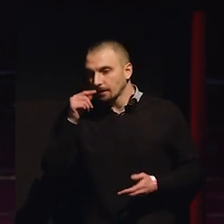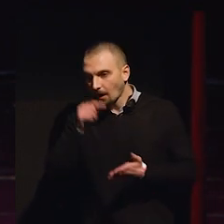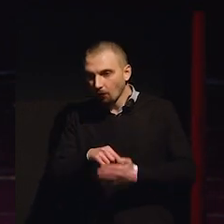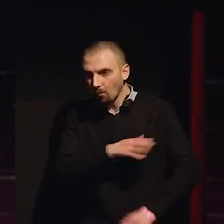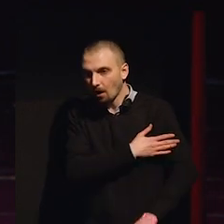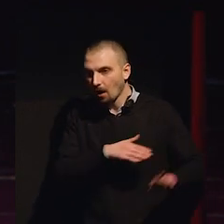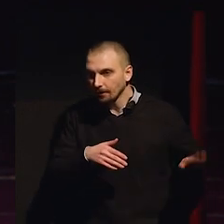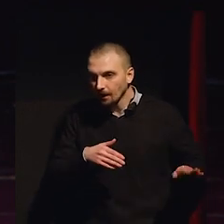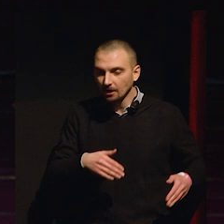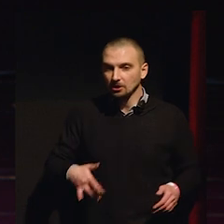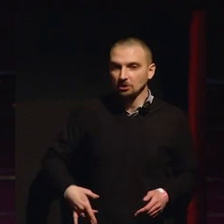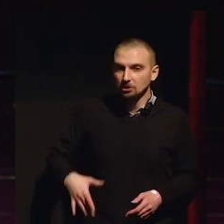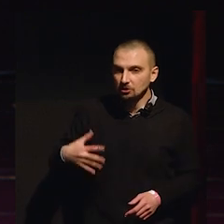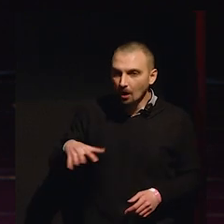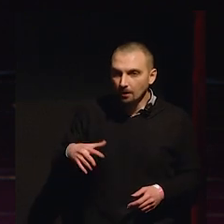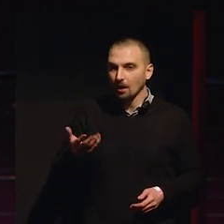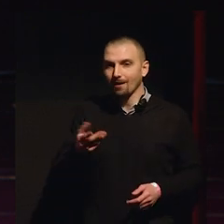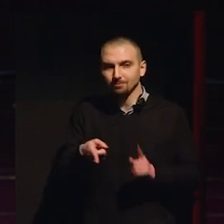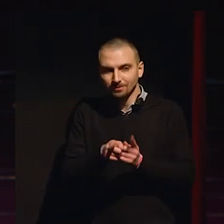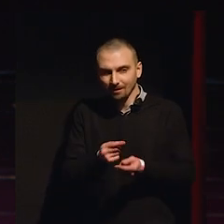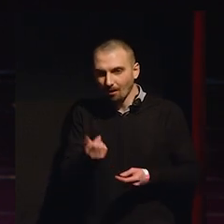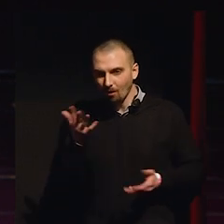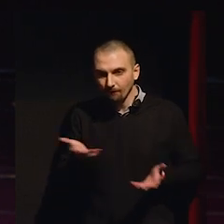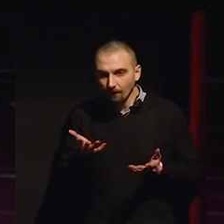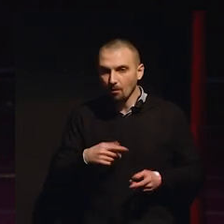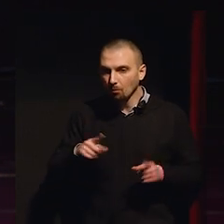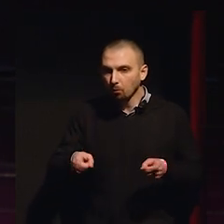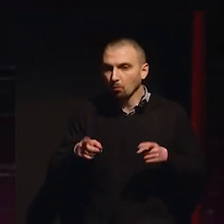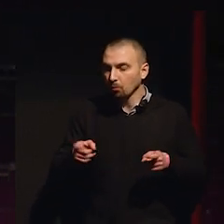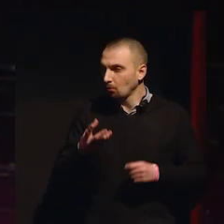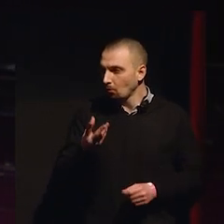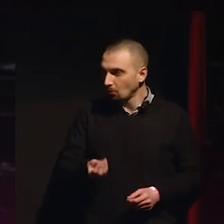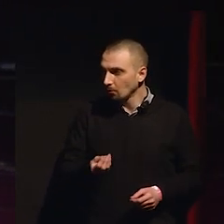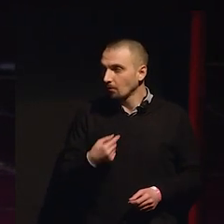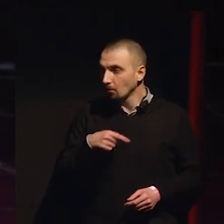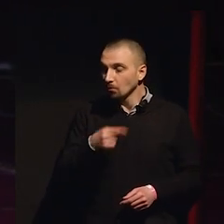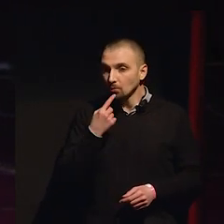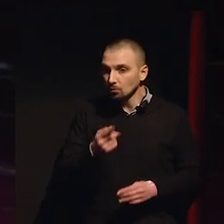chicken wings, or even chicken liver. I’m mentioning these, cause do you know?